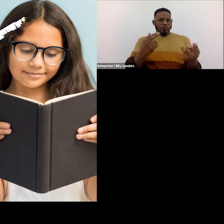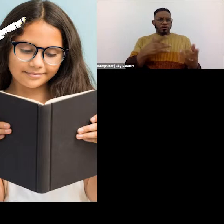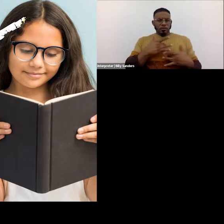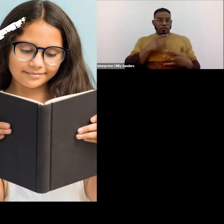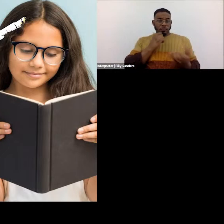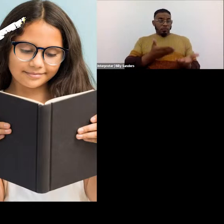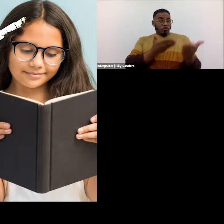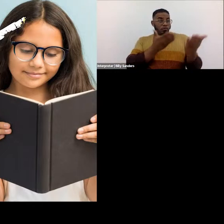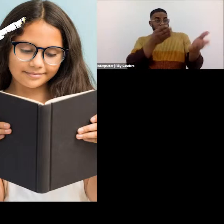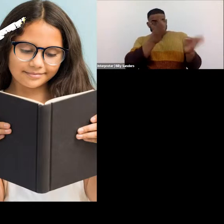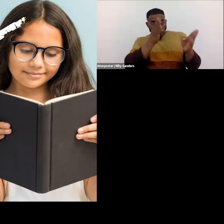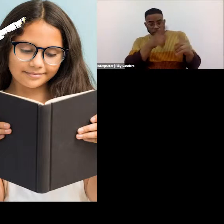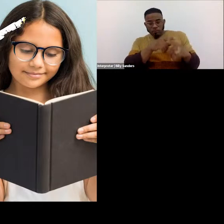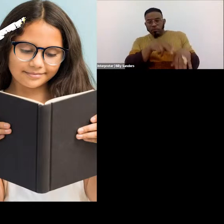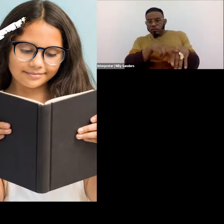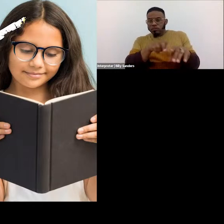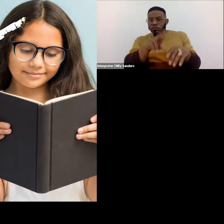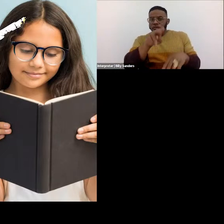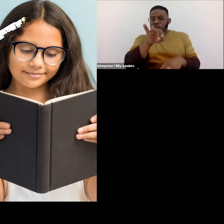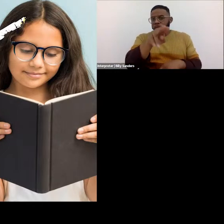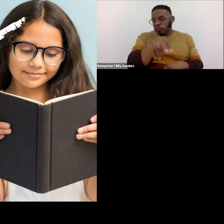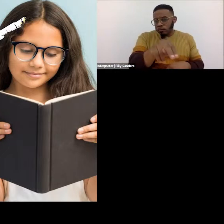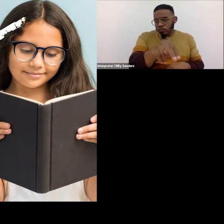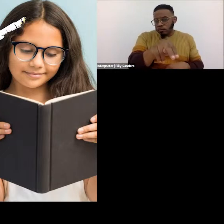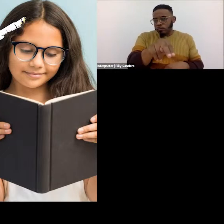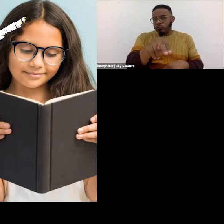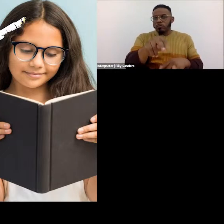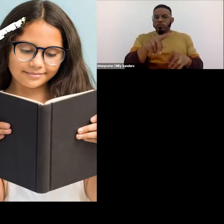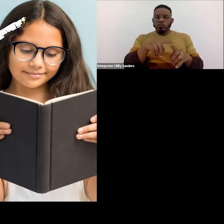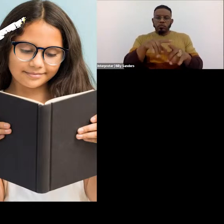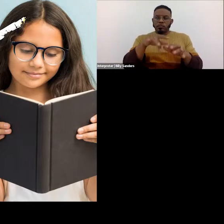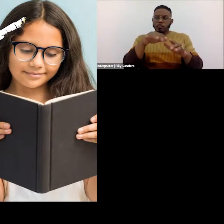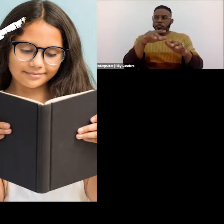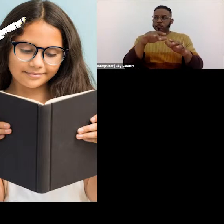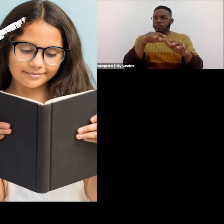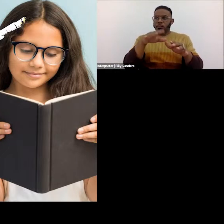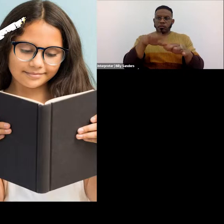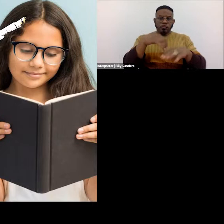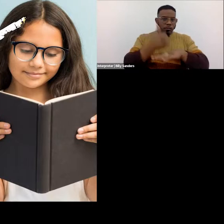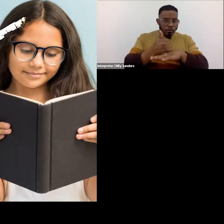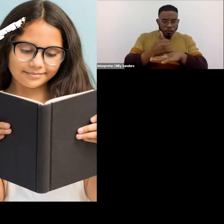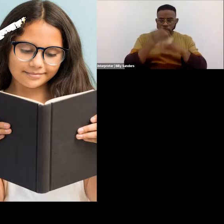to the attention, of course, to the union, to the on set teacher,